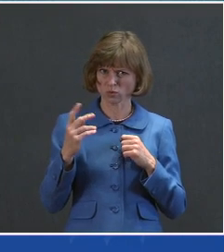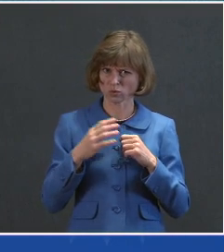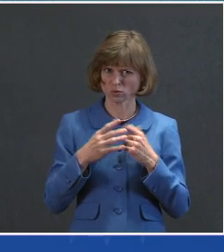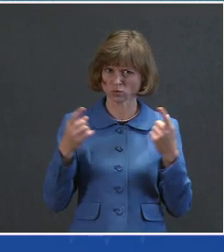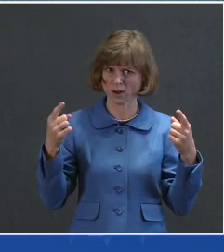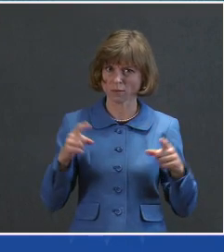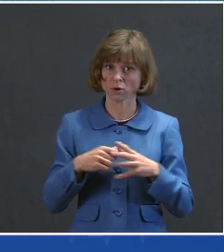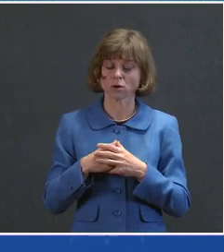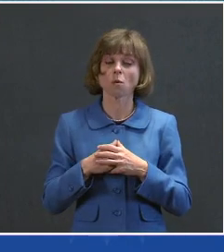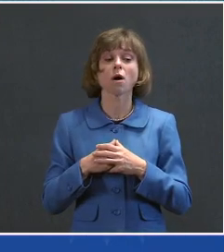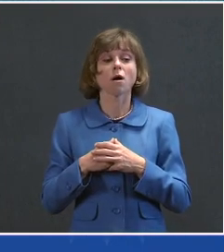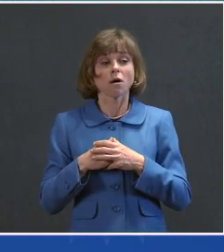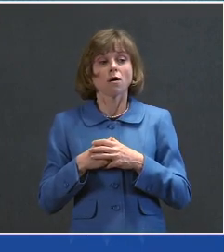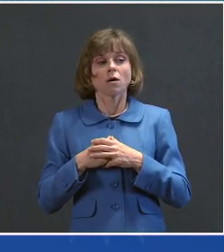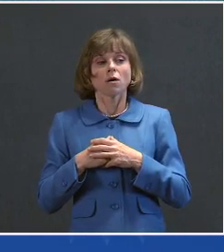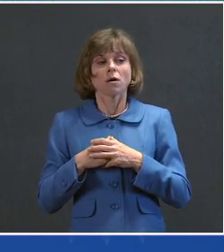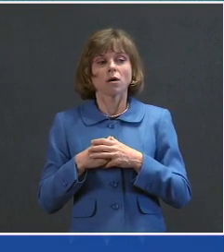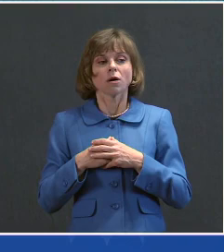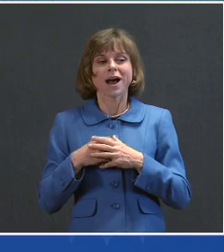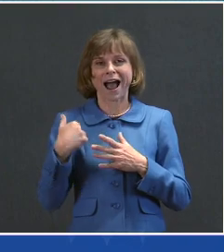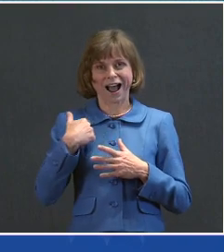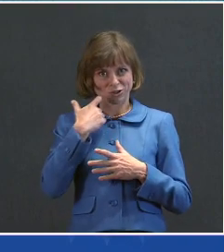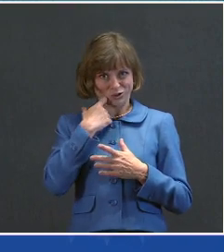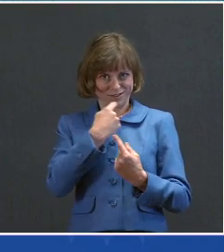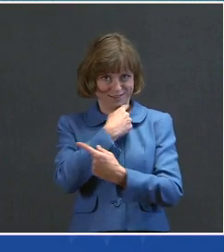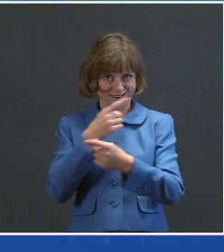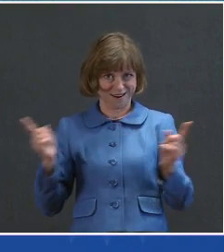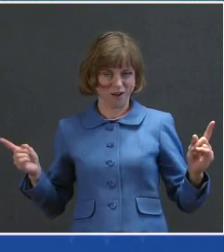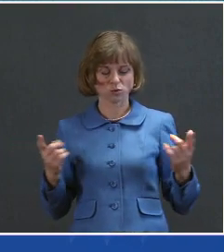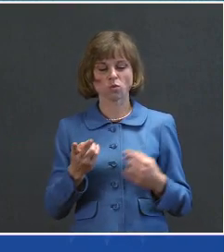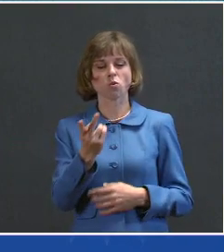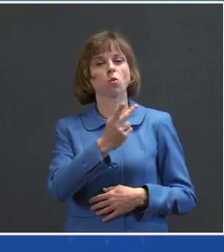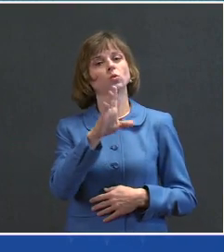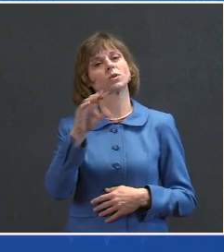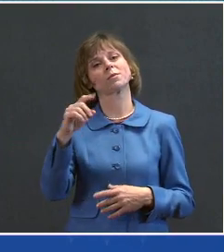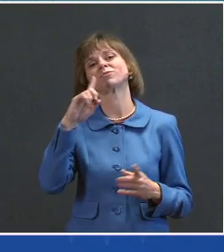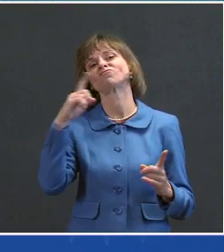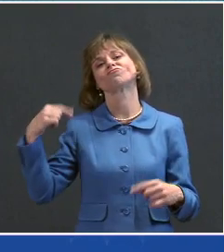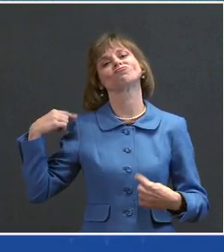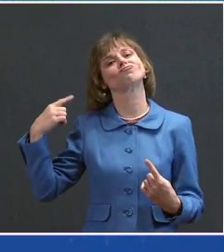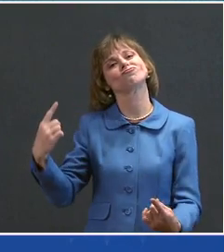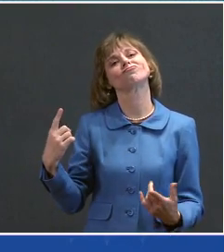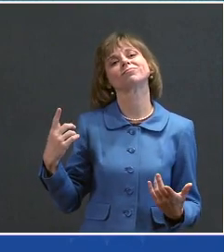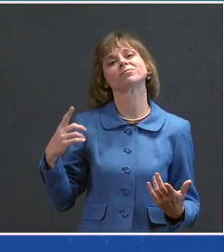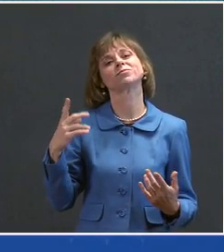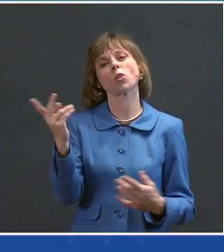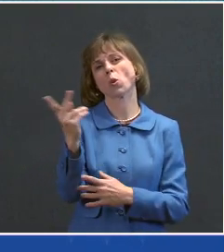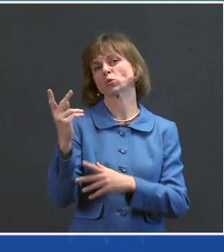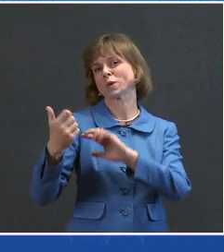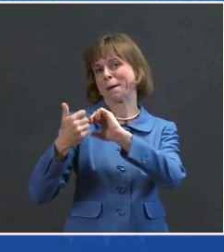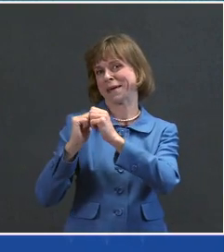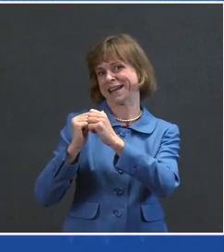Ms. Psaki: Well, as I noted in the opening, these obviously are two companies that are -- historically been competitors. So the fact that they are coming together